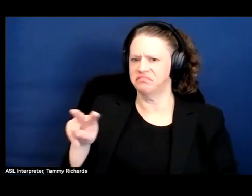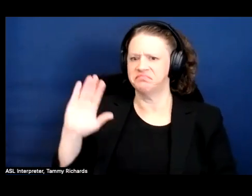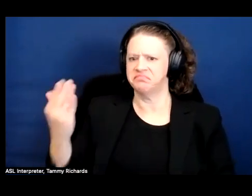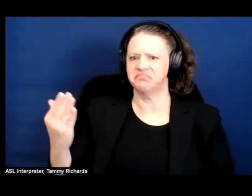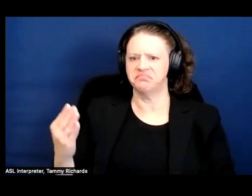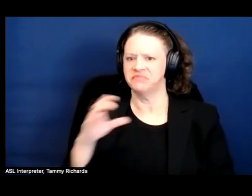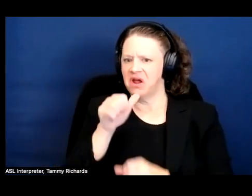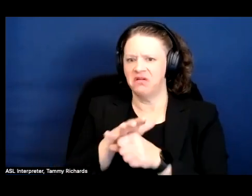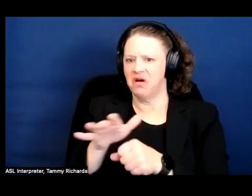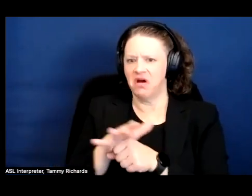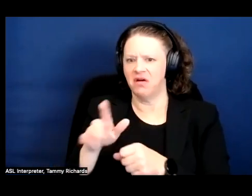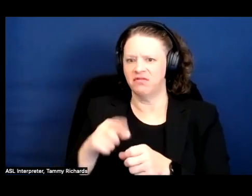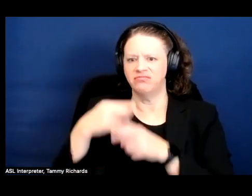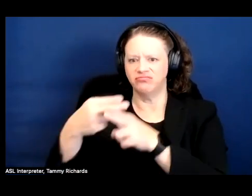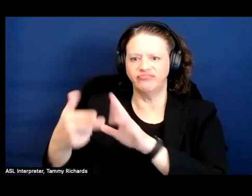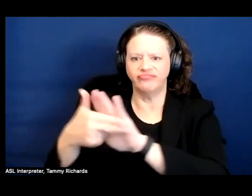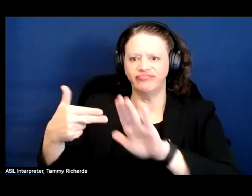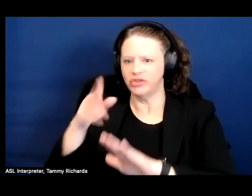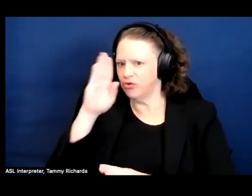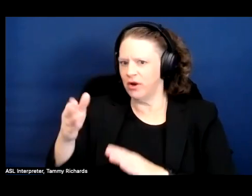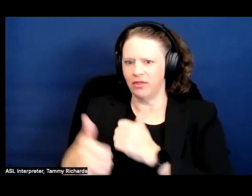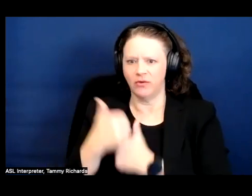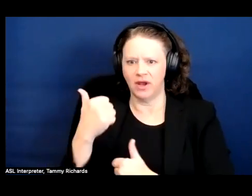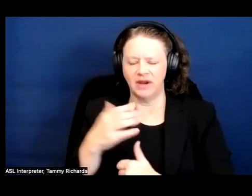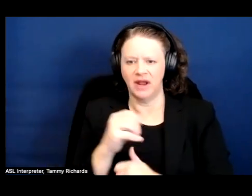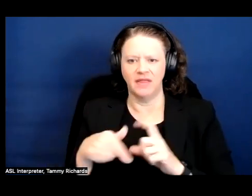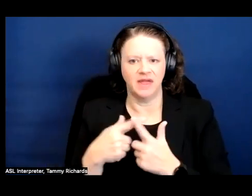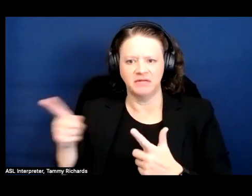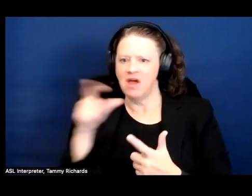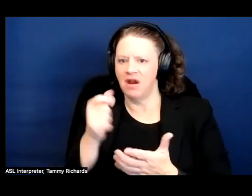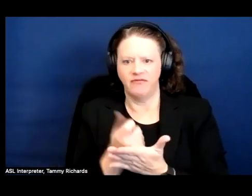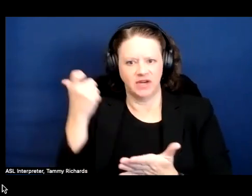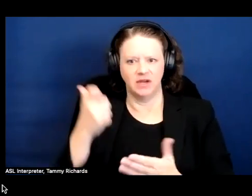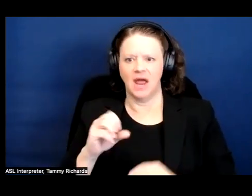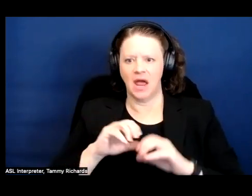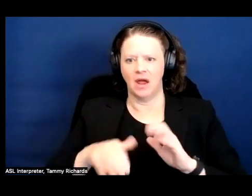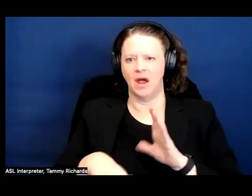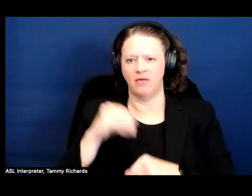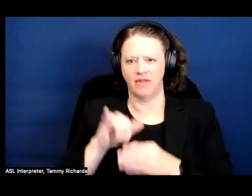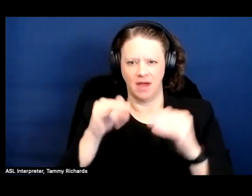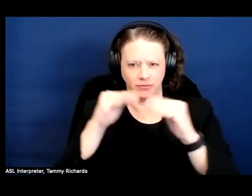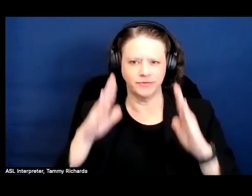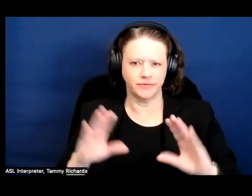for damage that an assistance animal causes so long as it's above ordinary wear and tear,